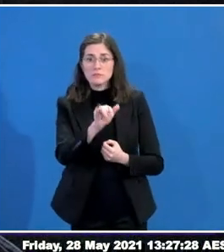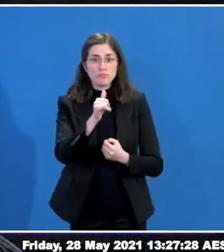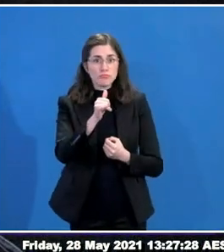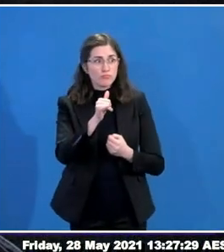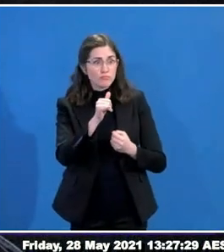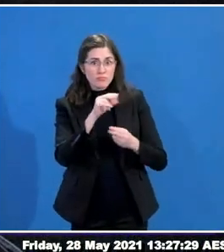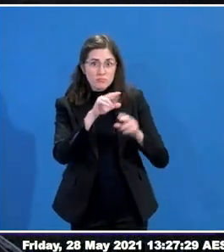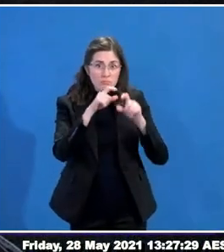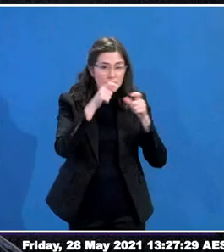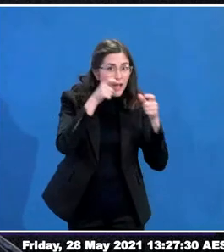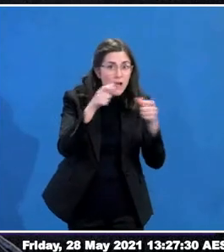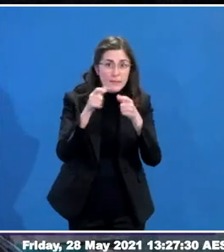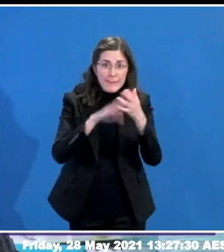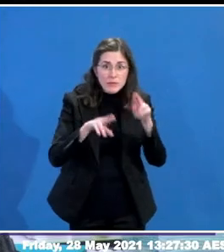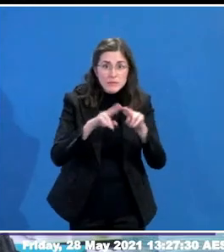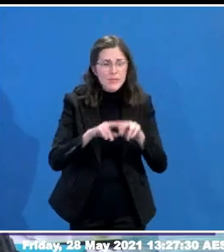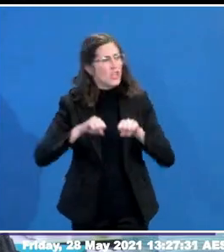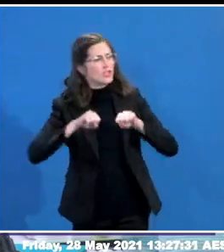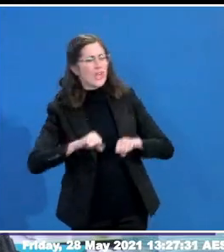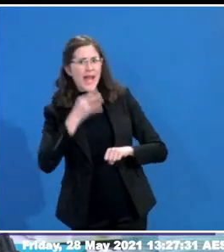Are you talking about 2016 or now?